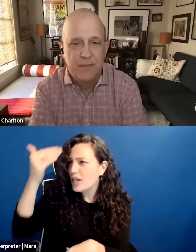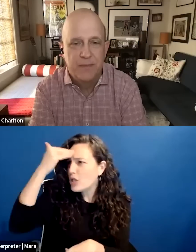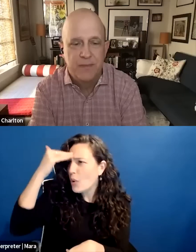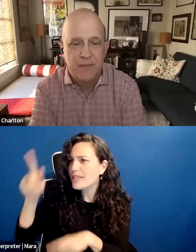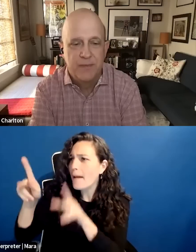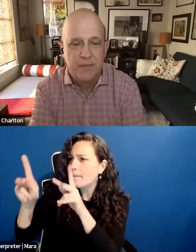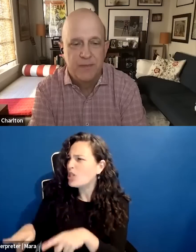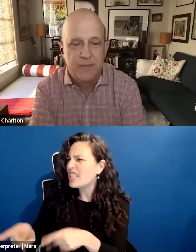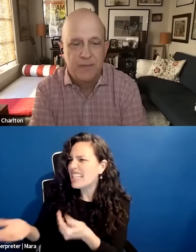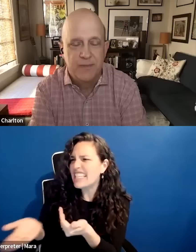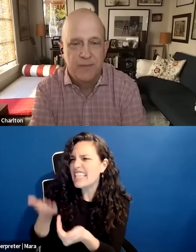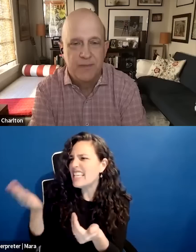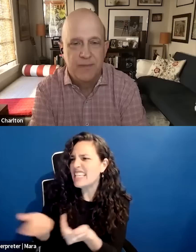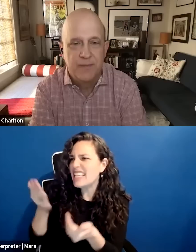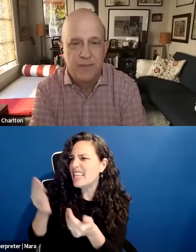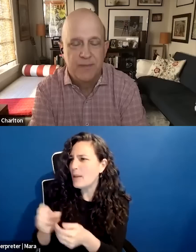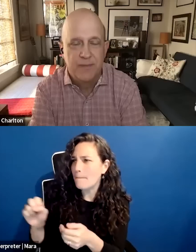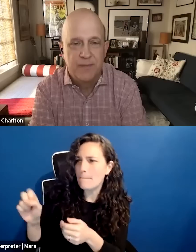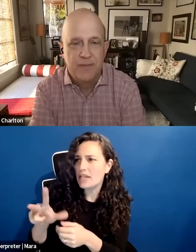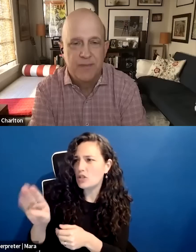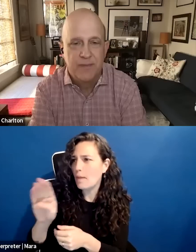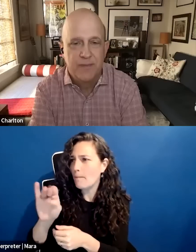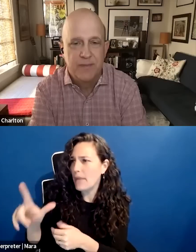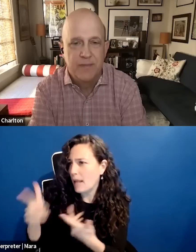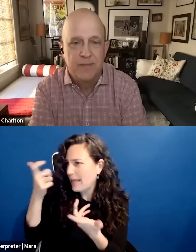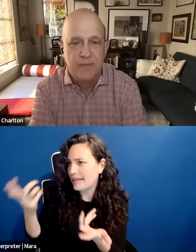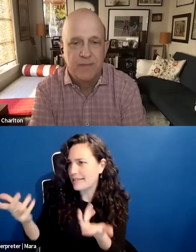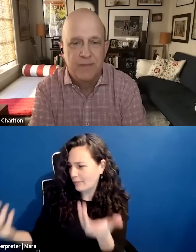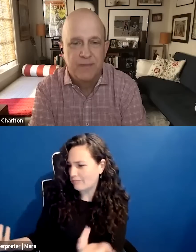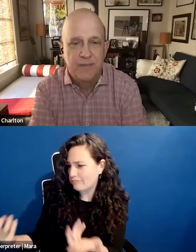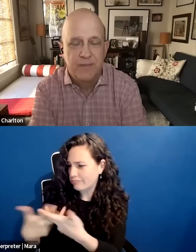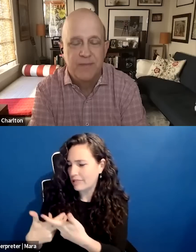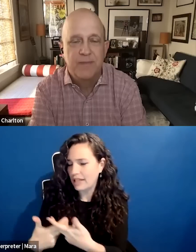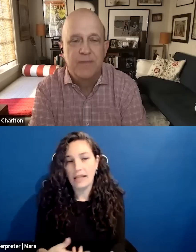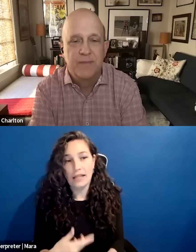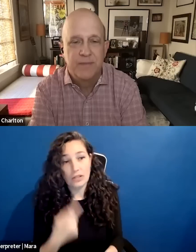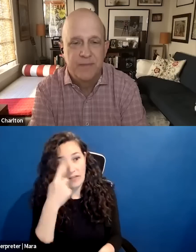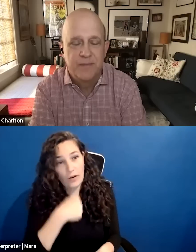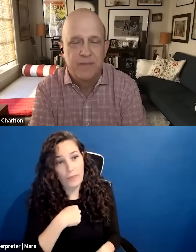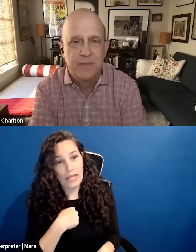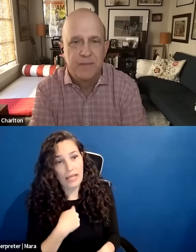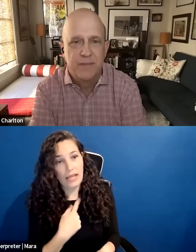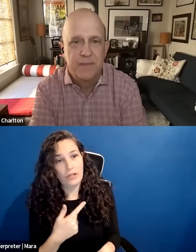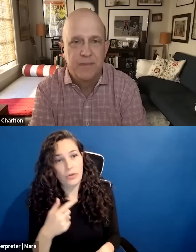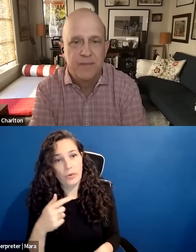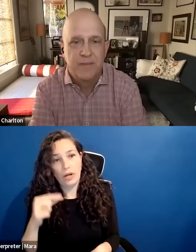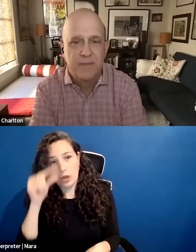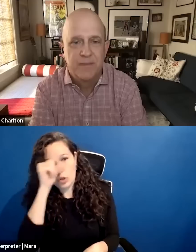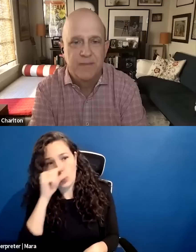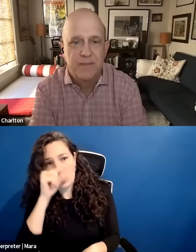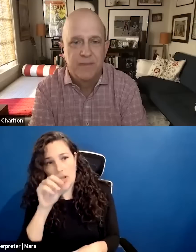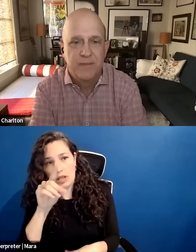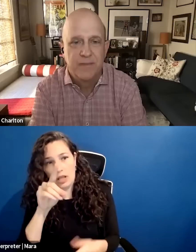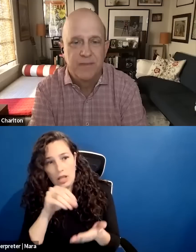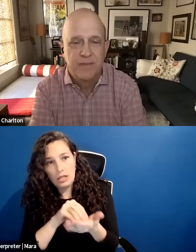So for me, I just put it in a Google sheet document and it's super simple. Name the person, what do they do,